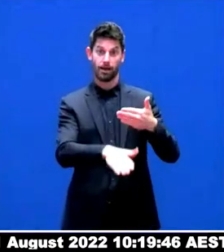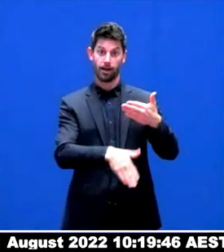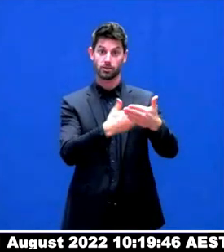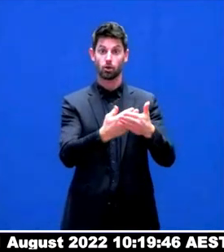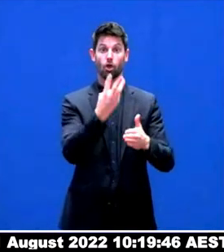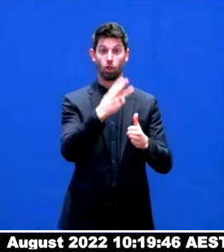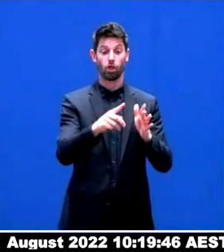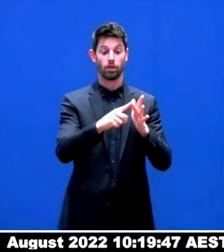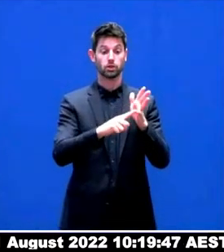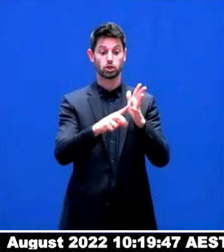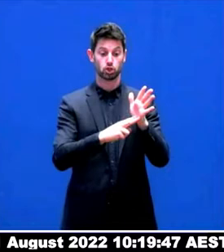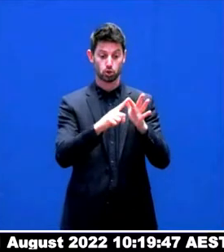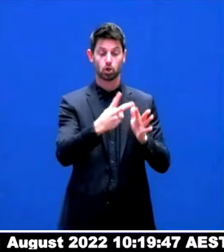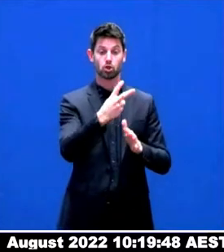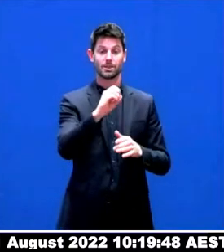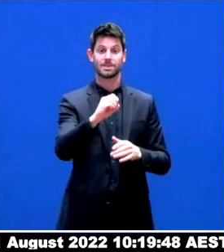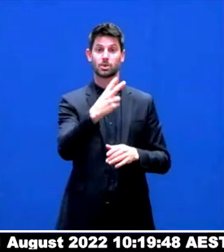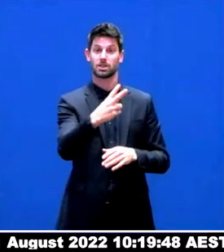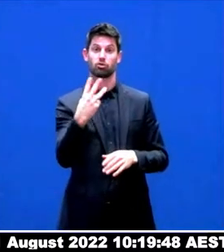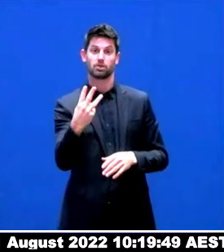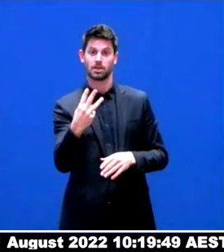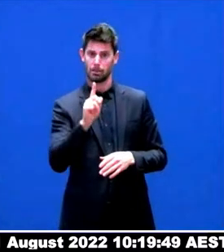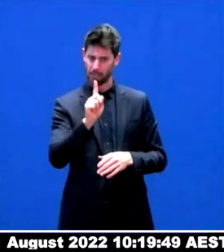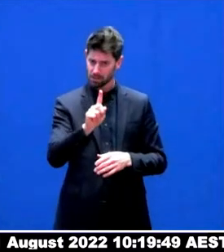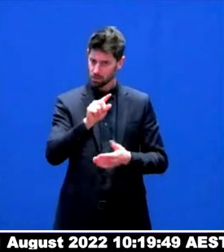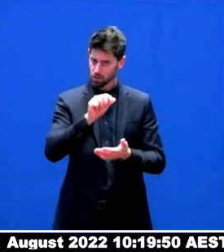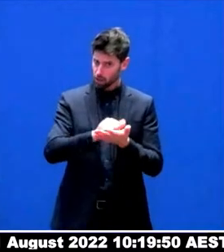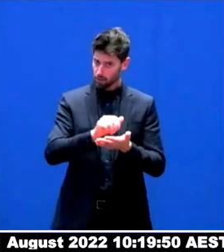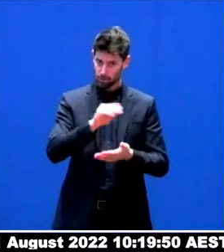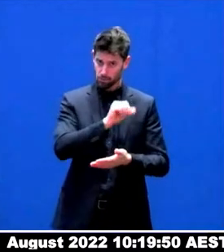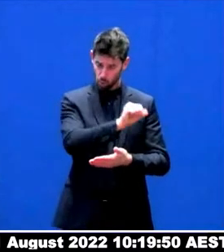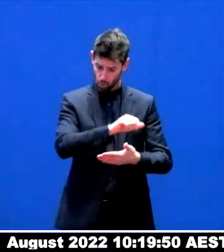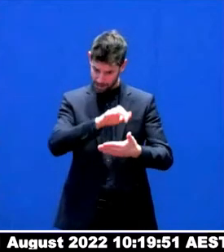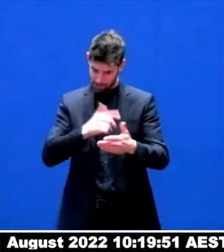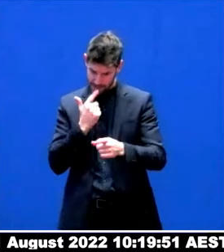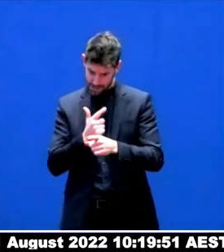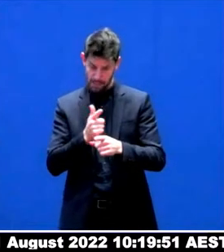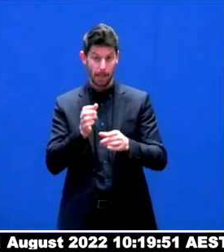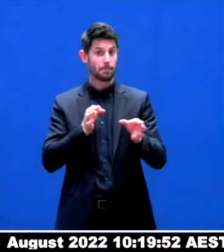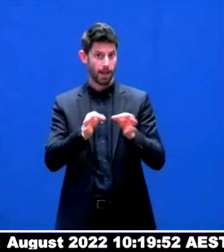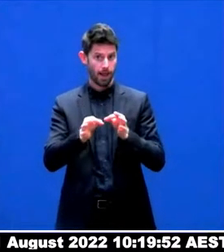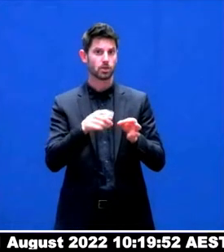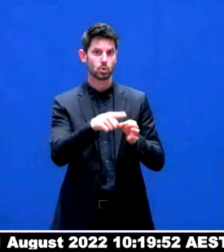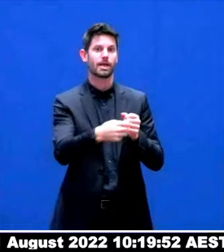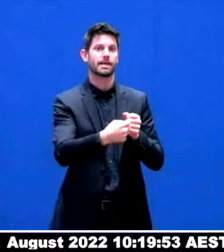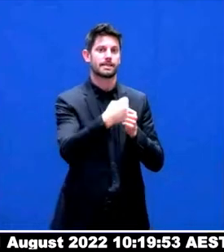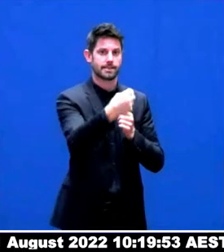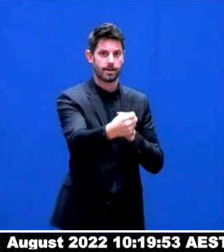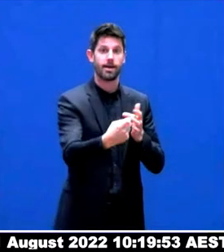2023, but are we right in understanding from your statement that the intention is to extend it for a further year; is that right?